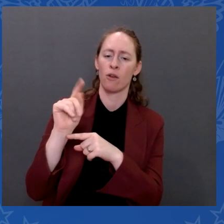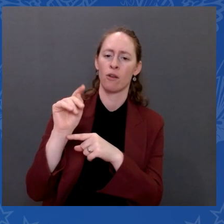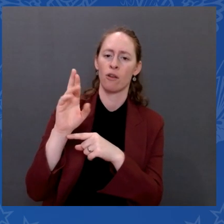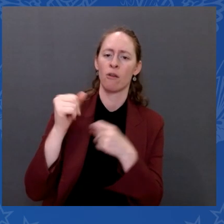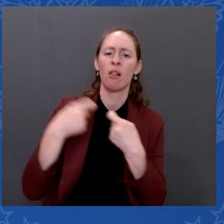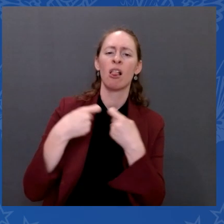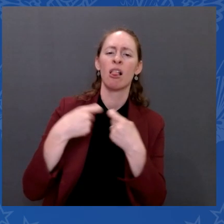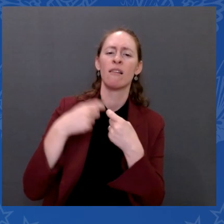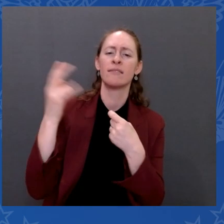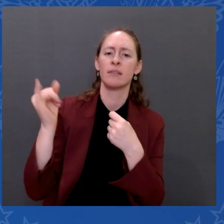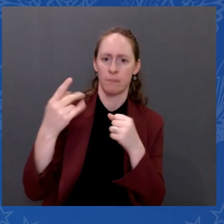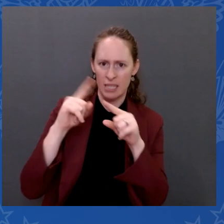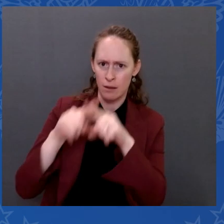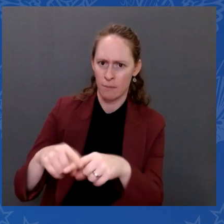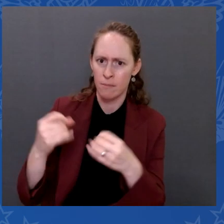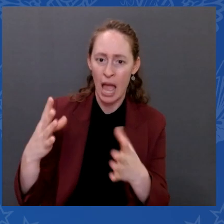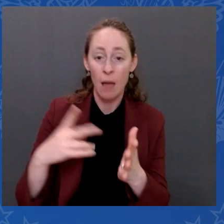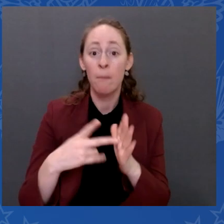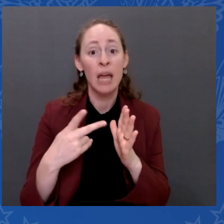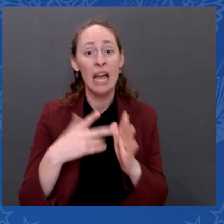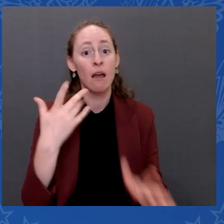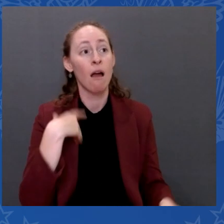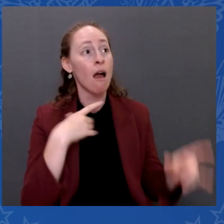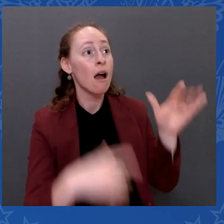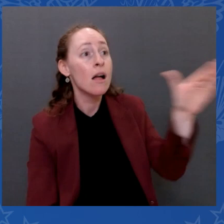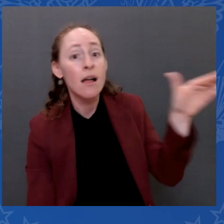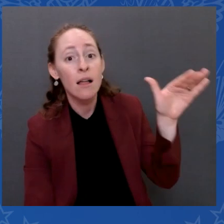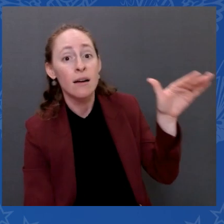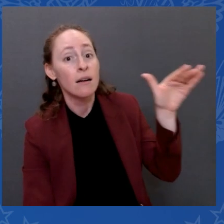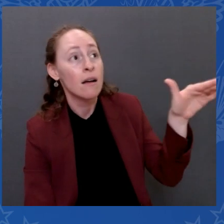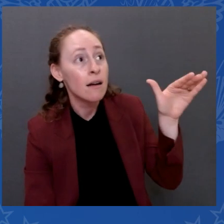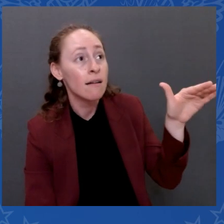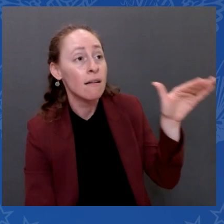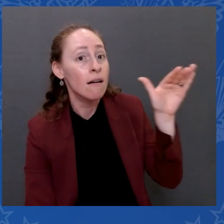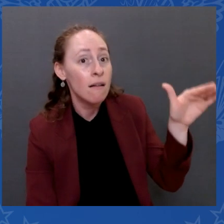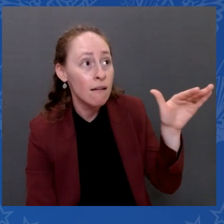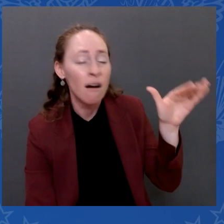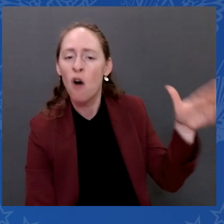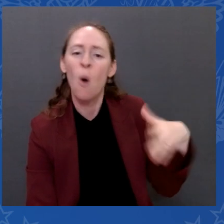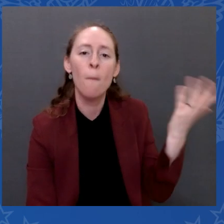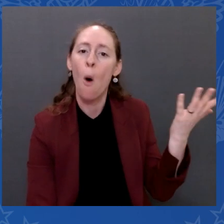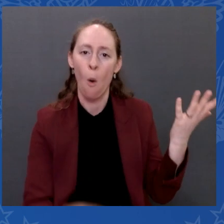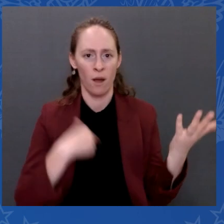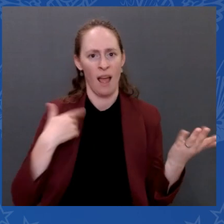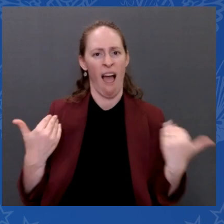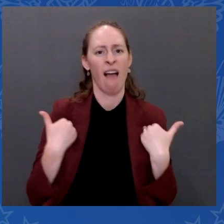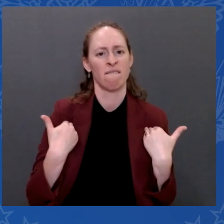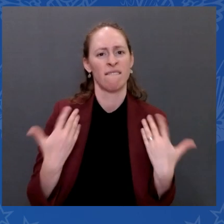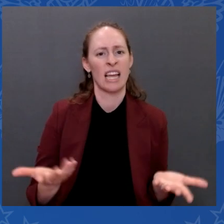our manufacturing sector as a whole. There's no question that we need a comprehensive approach